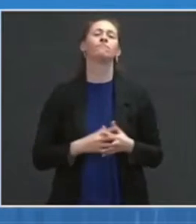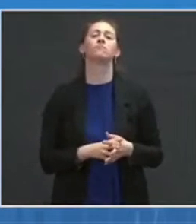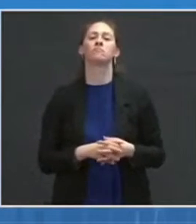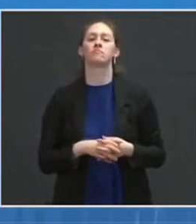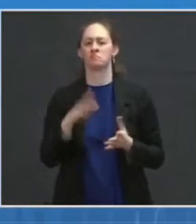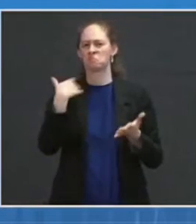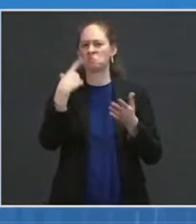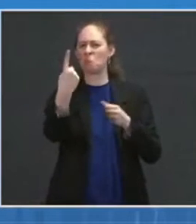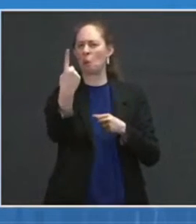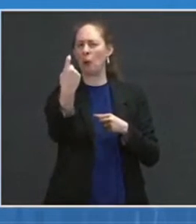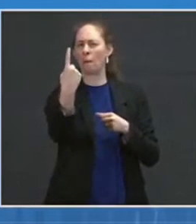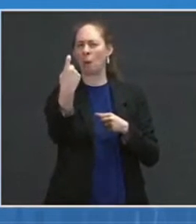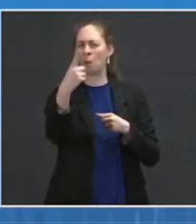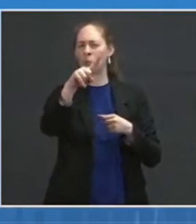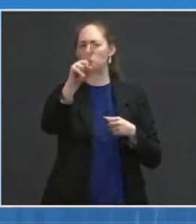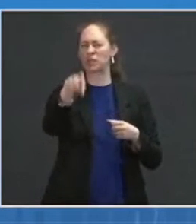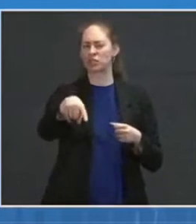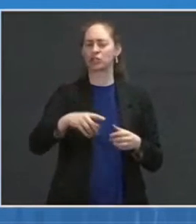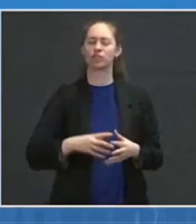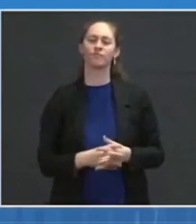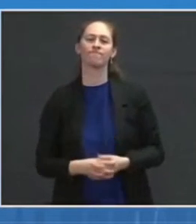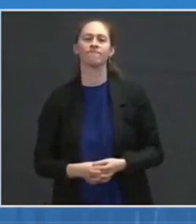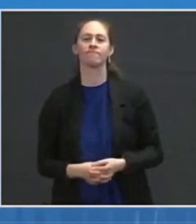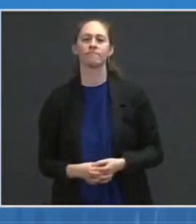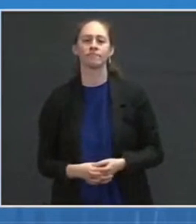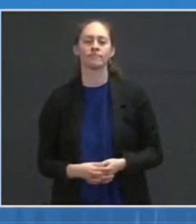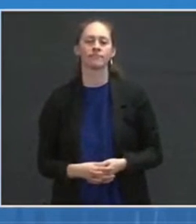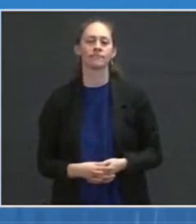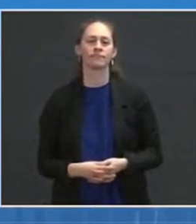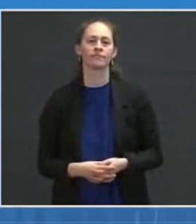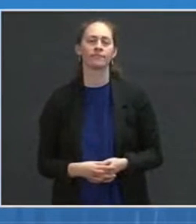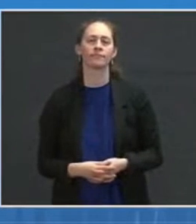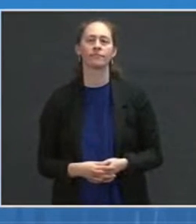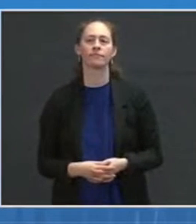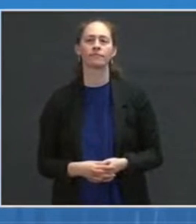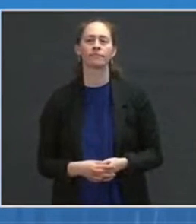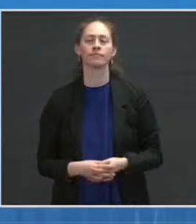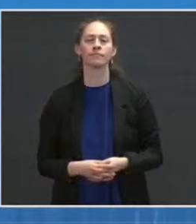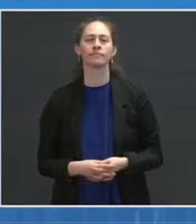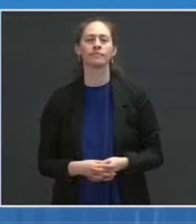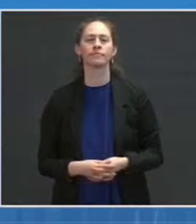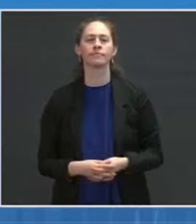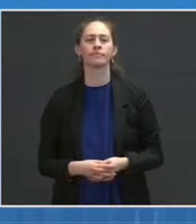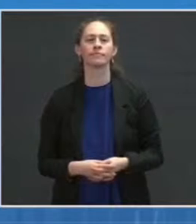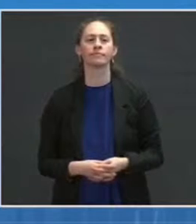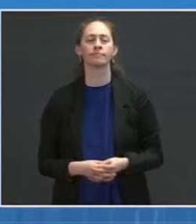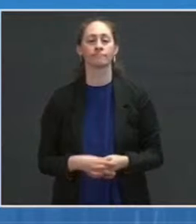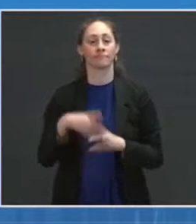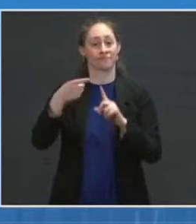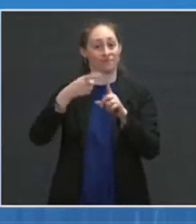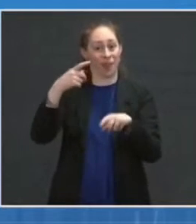THANK YOU. NEXT QUESTION, PLEASE. ALL RIGHT. WE HAVE TIME FOR ONE MORE